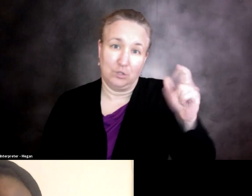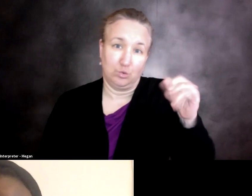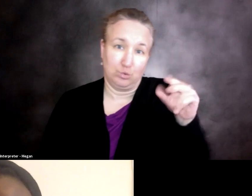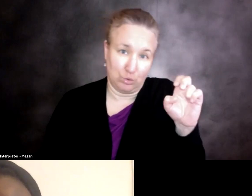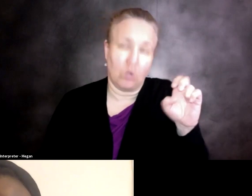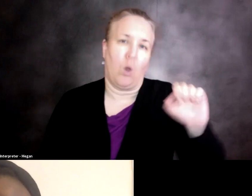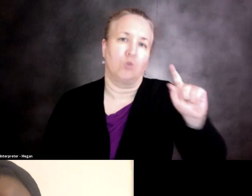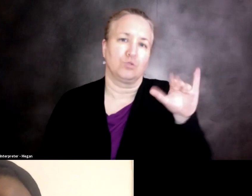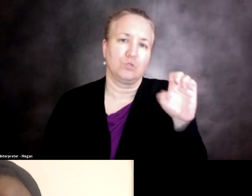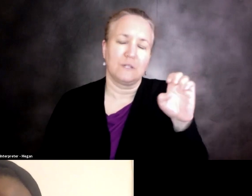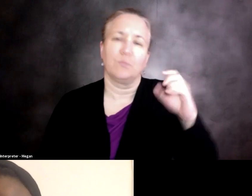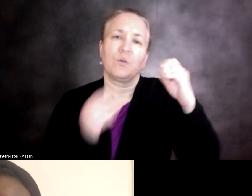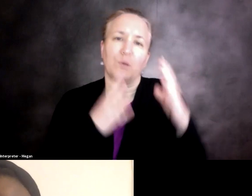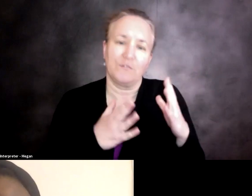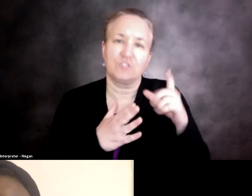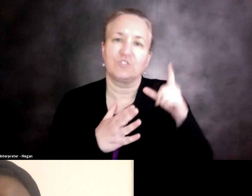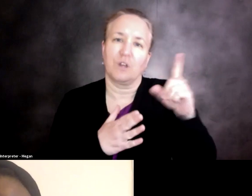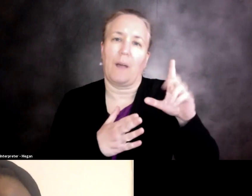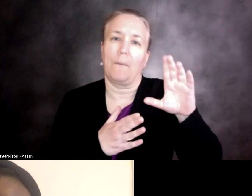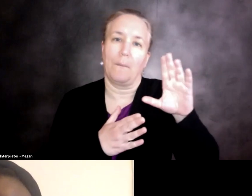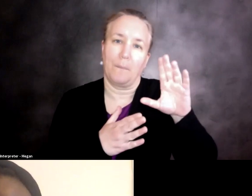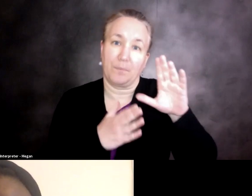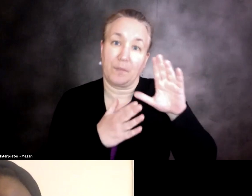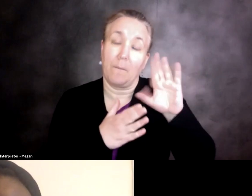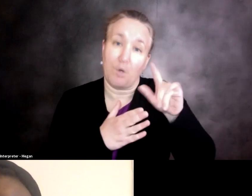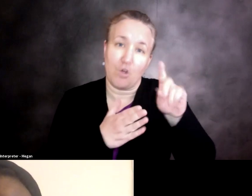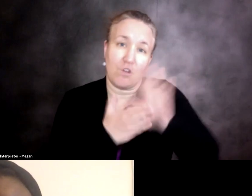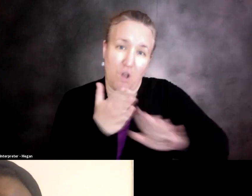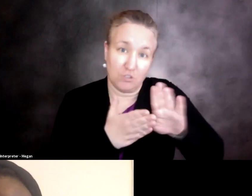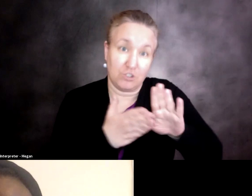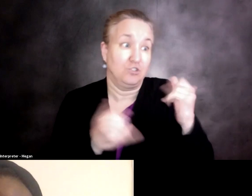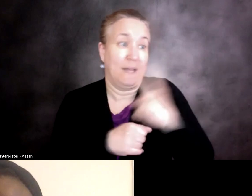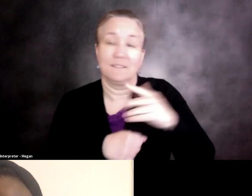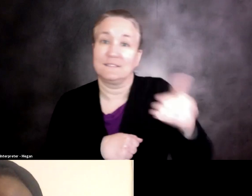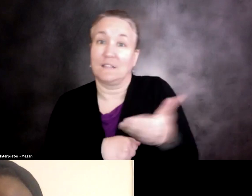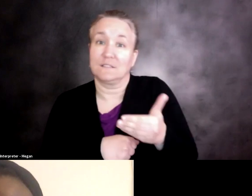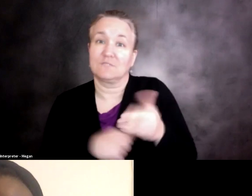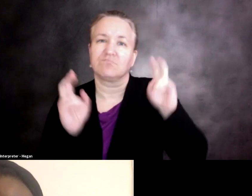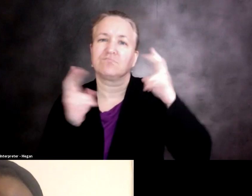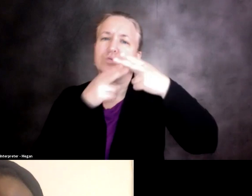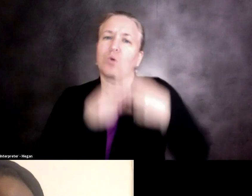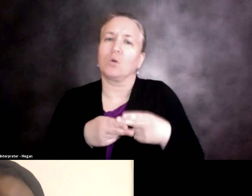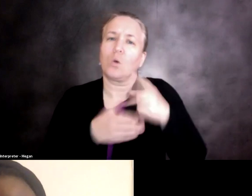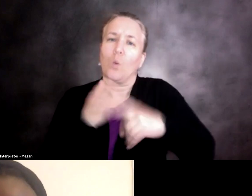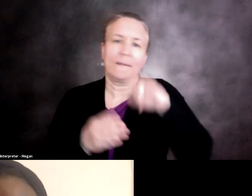and Africana Studies at Barnard and our guest for today's program, entitled, What Kids Can't Do: